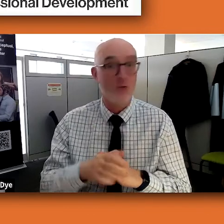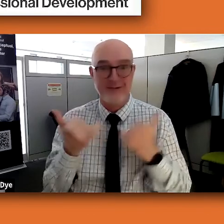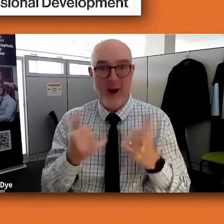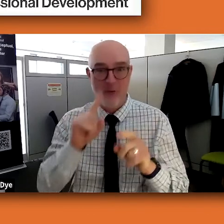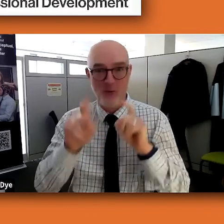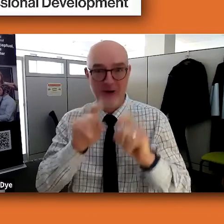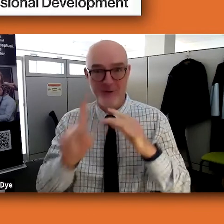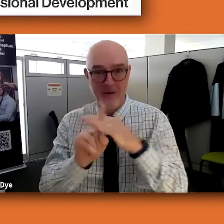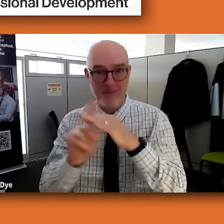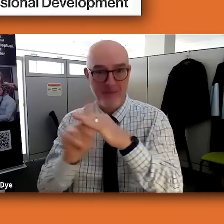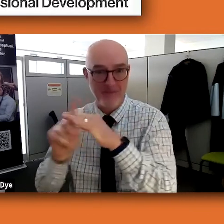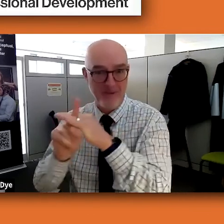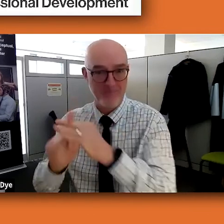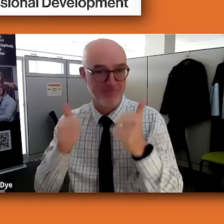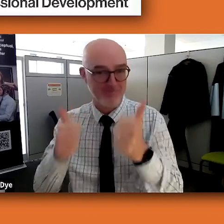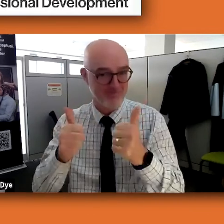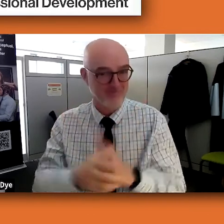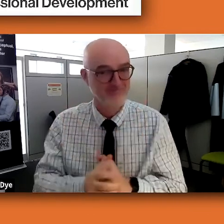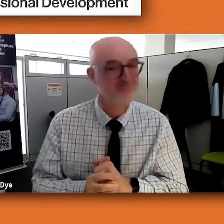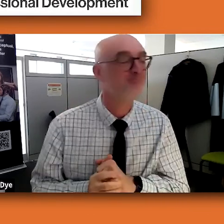I am seeing some questions come up now.